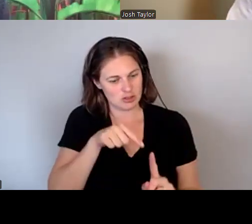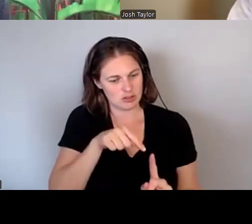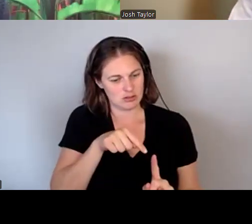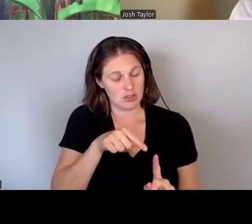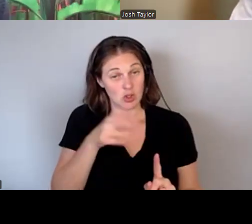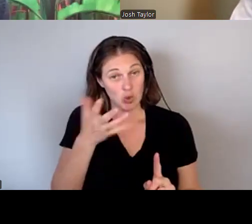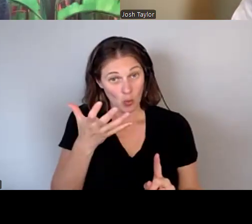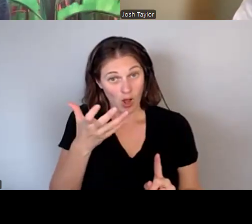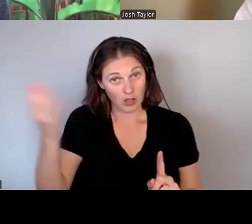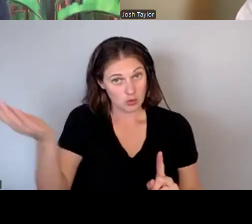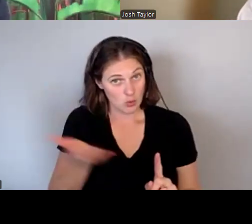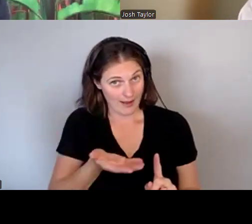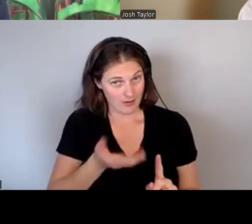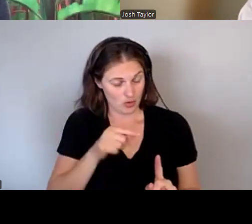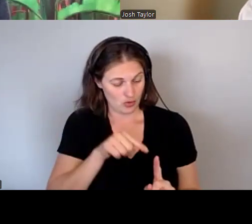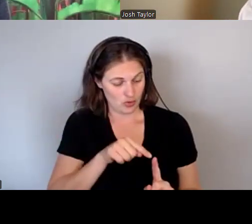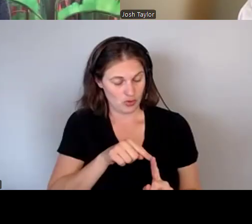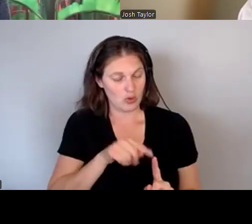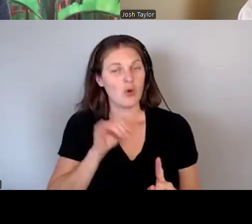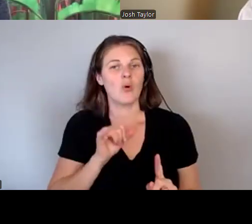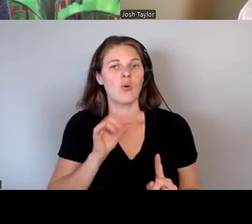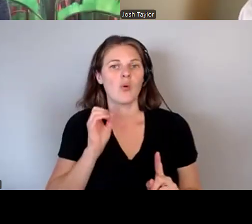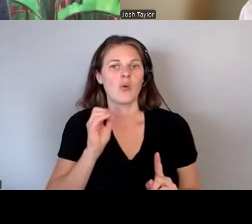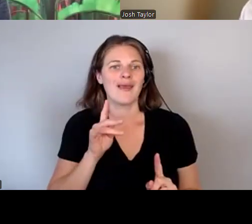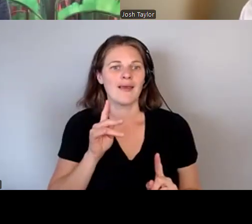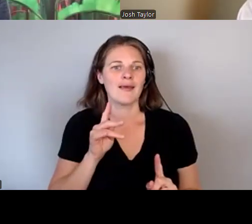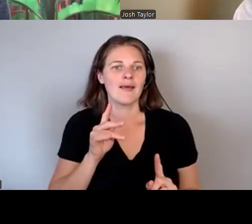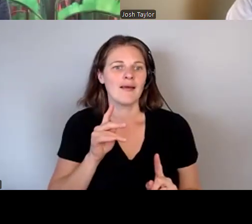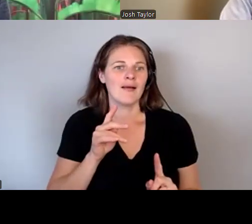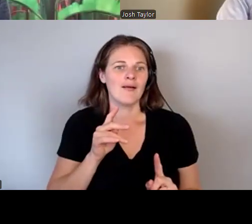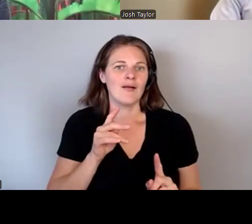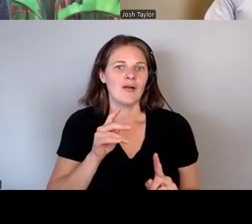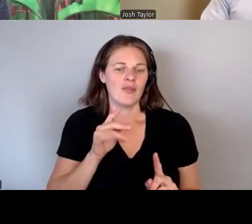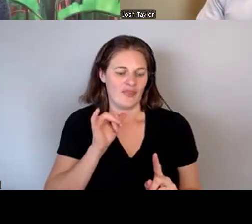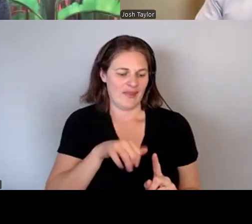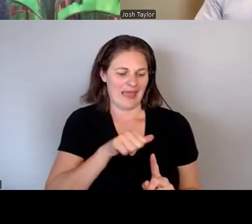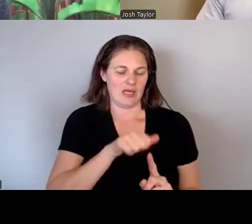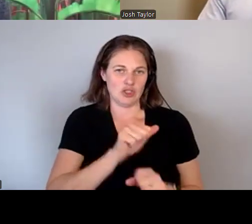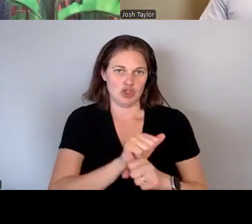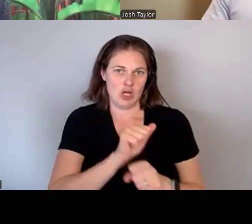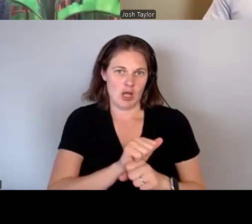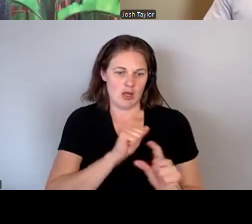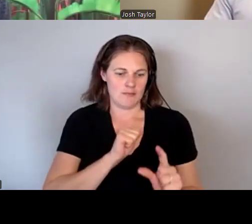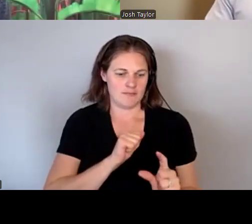and you're saying, "Okay, this could be done. These pieces of that job could be done." And then I take this from the executive director,